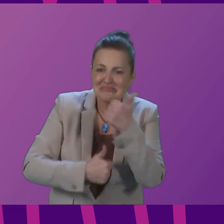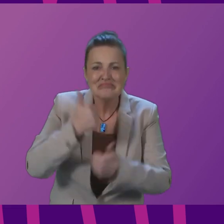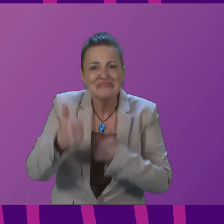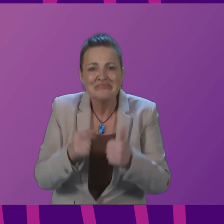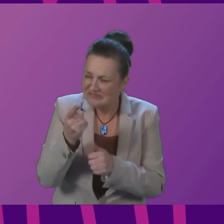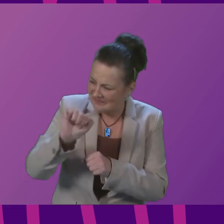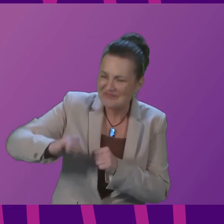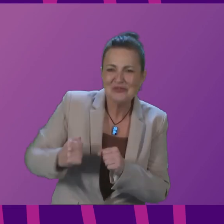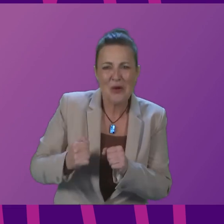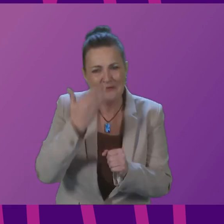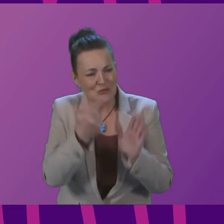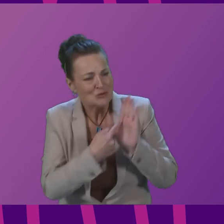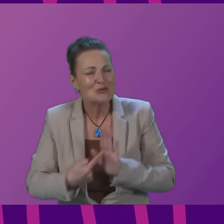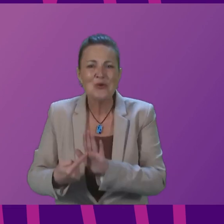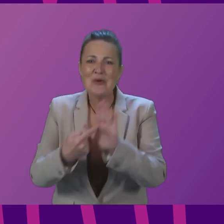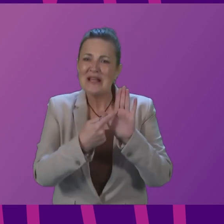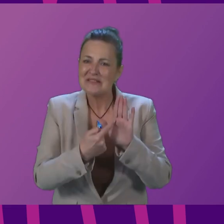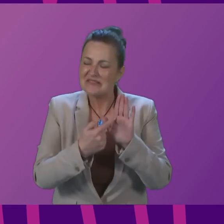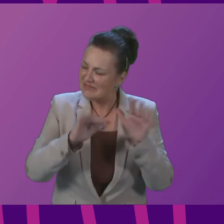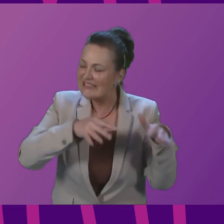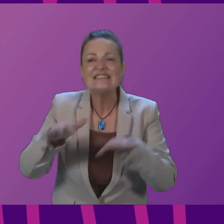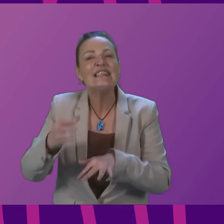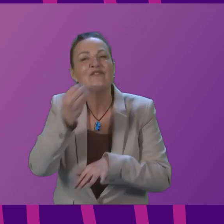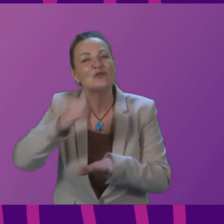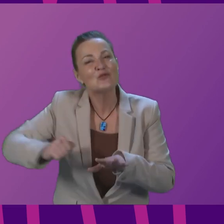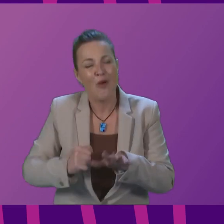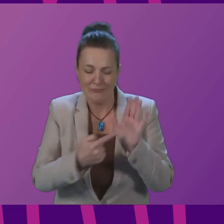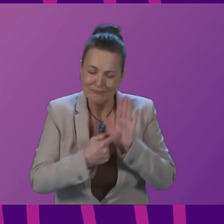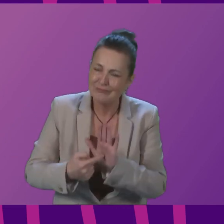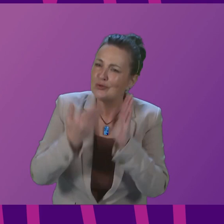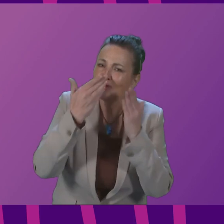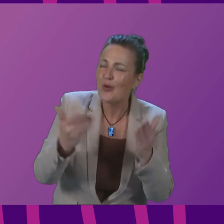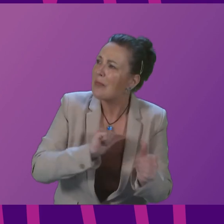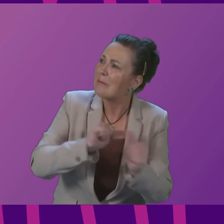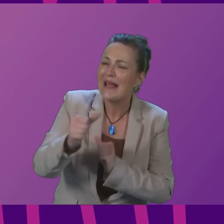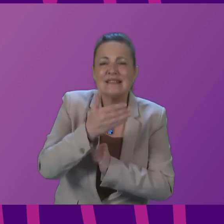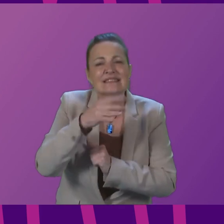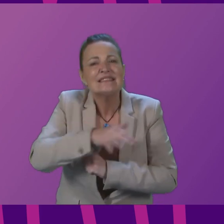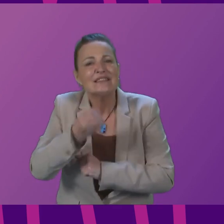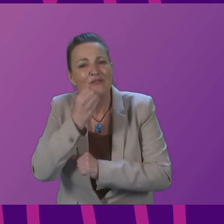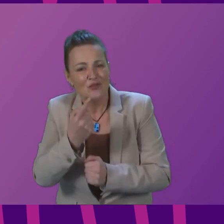and wishing it well in showcasing some of the very best seafood available anywhere on the planet?